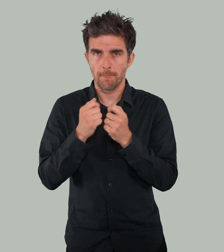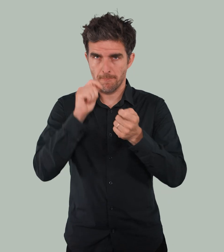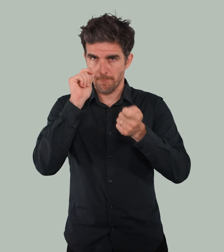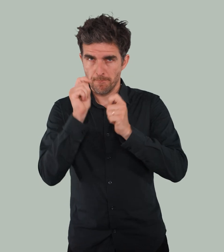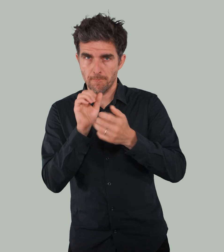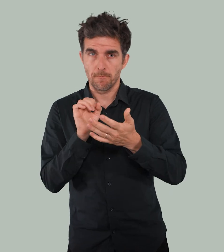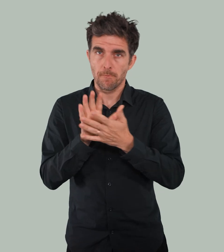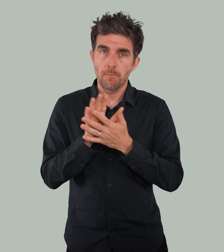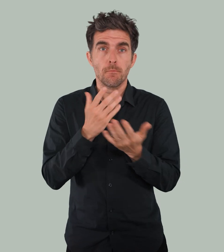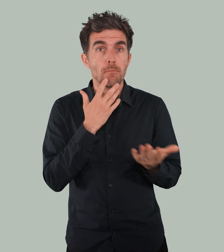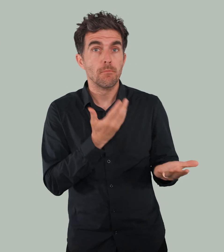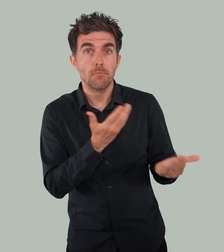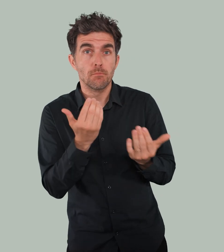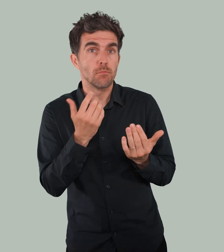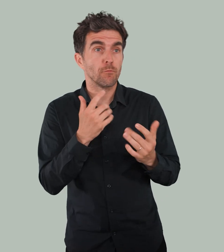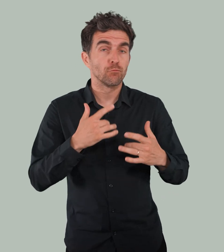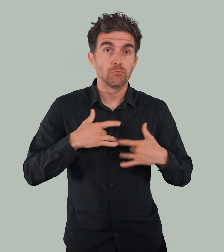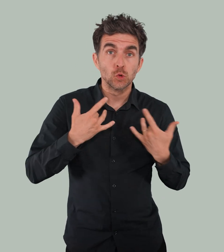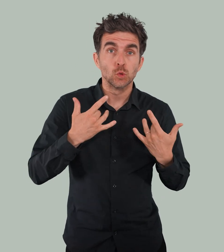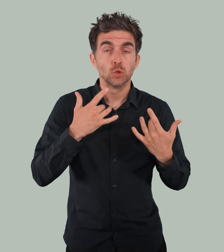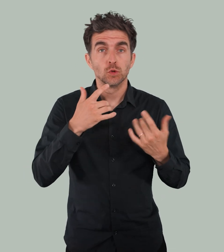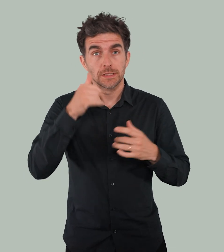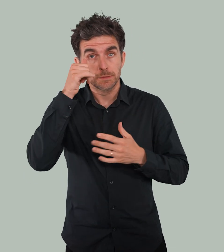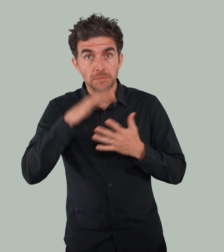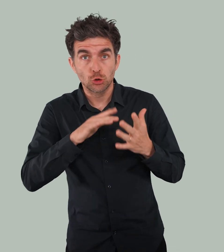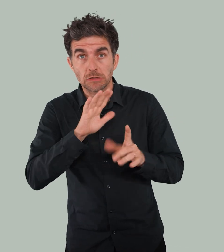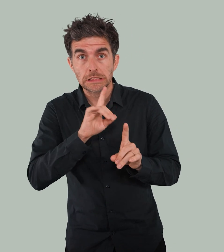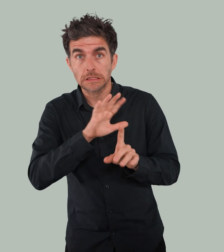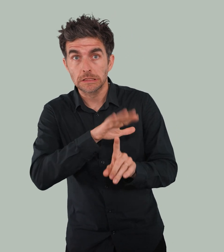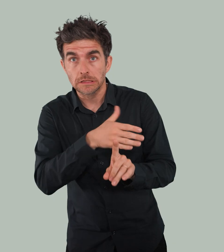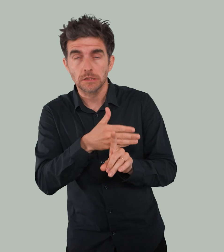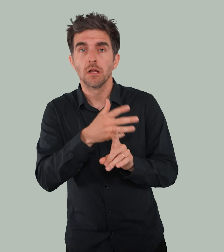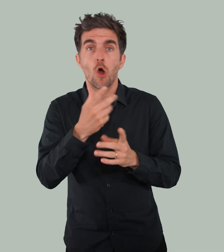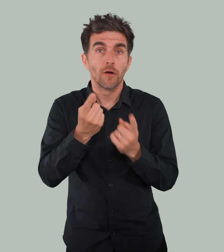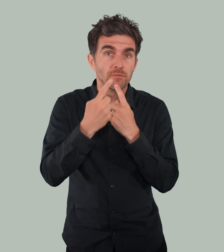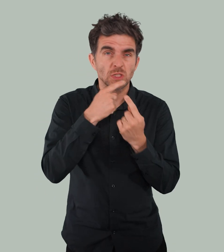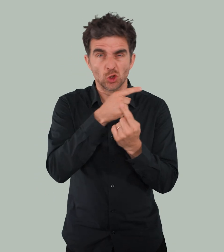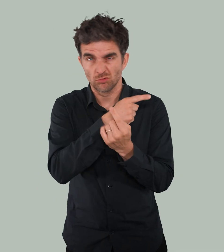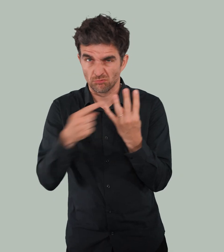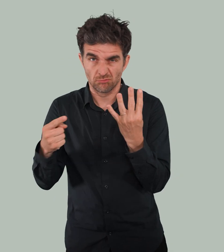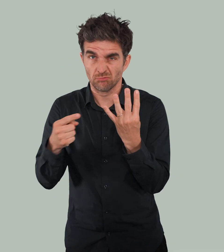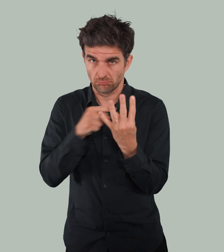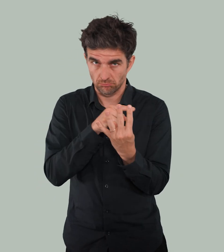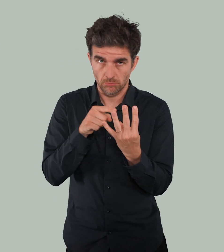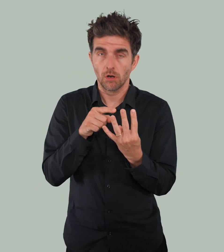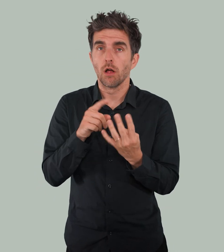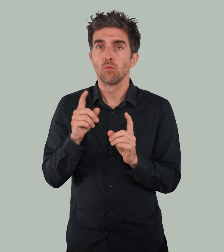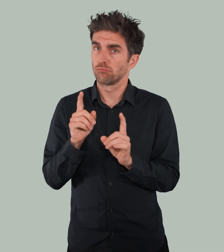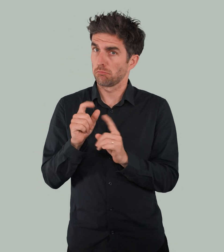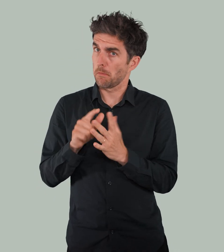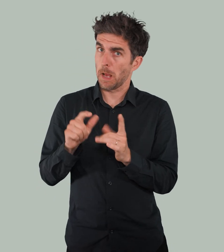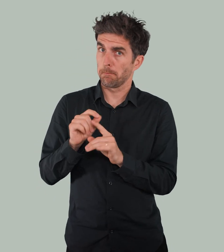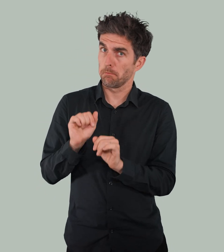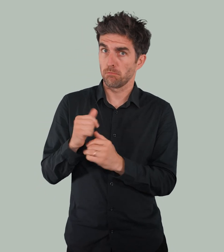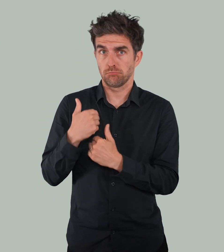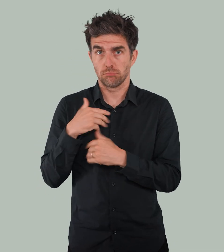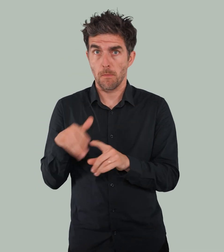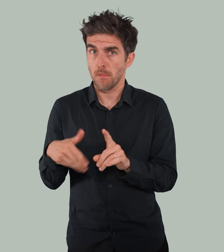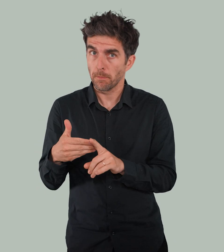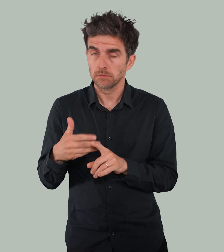invited views, experiences and information across four themes: the role and purpose of PIP,